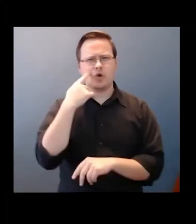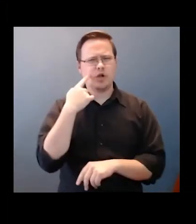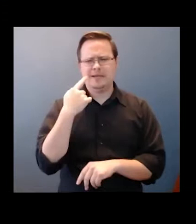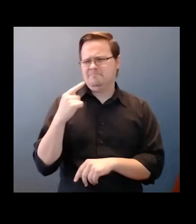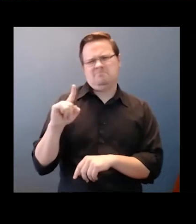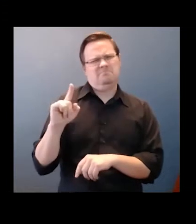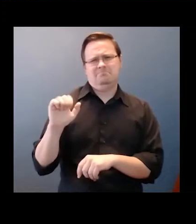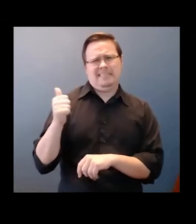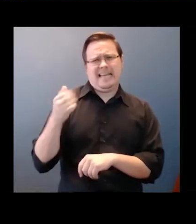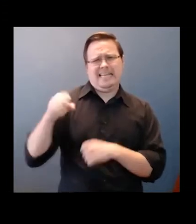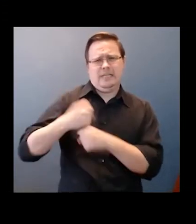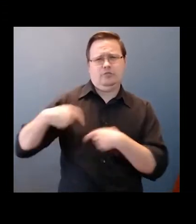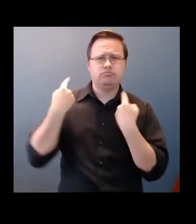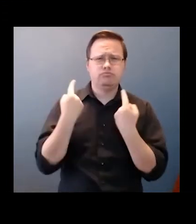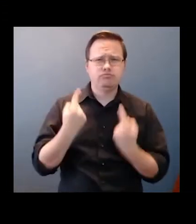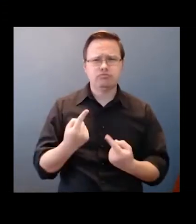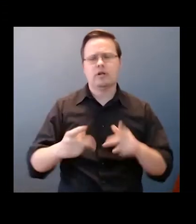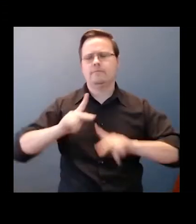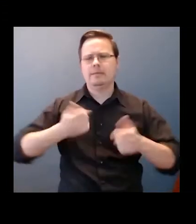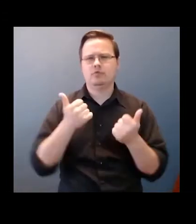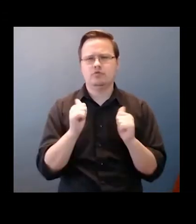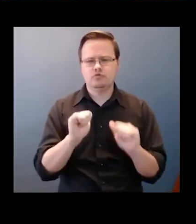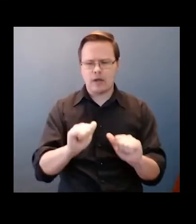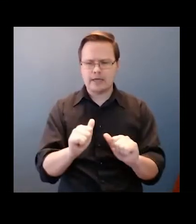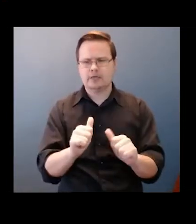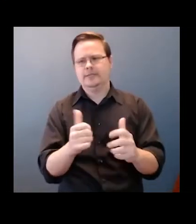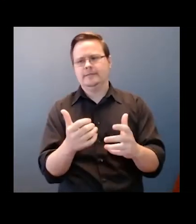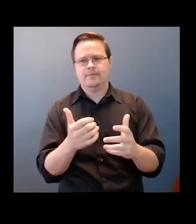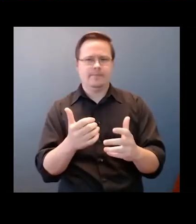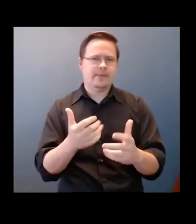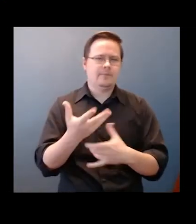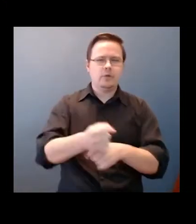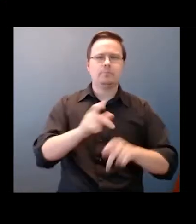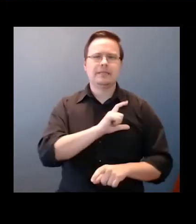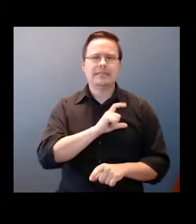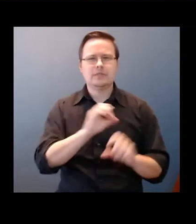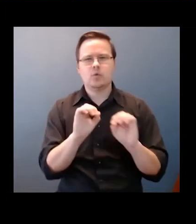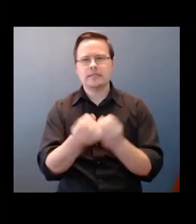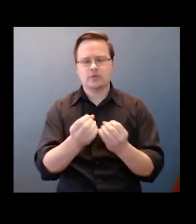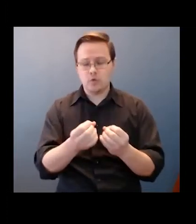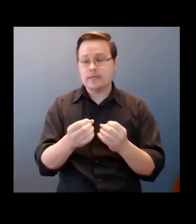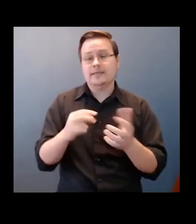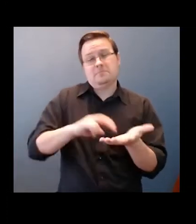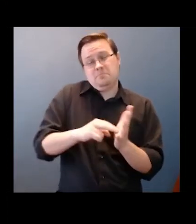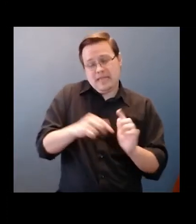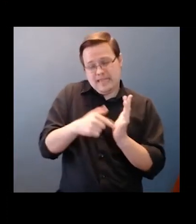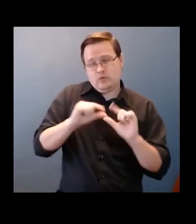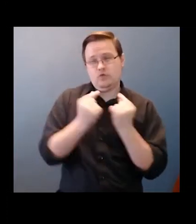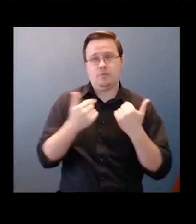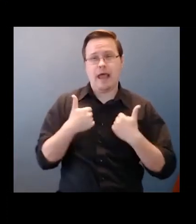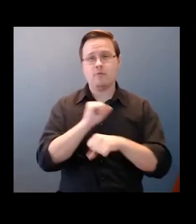commissions and, and carotid chokeholds. And so there's already a group of people who had working relationships with one another and knew how to organize.